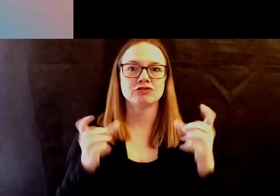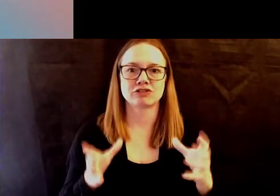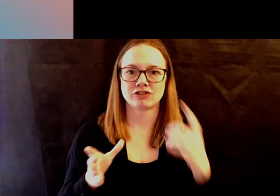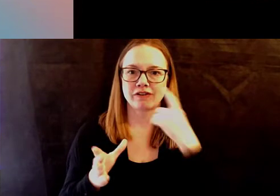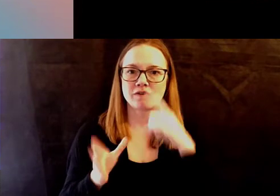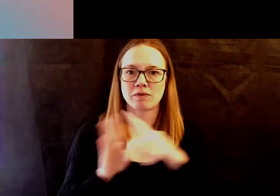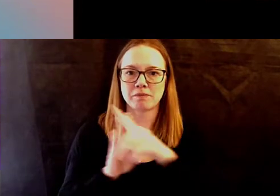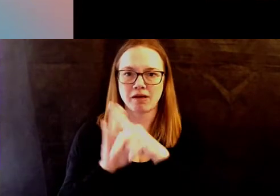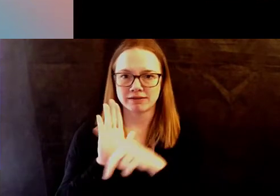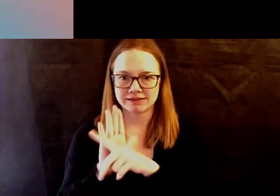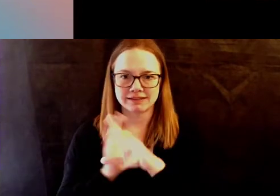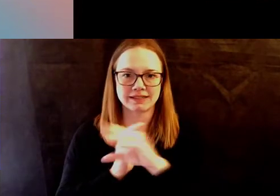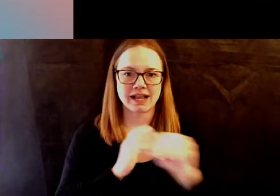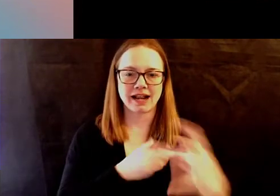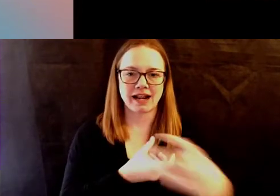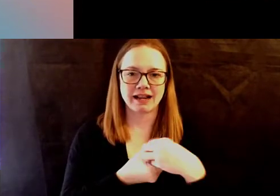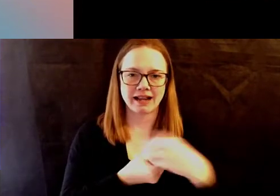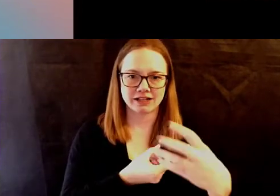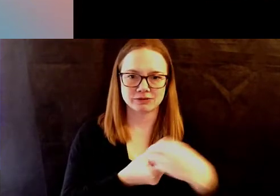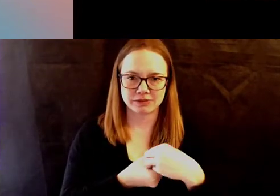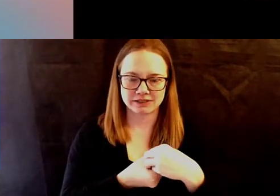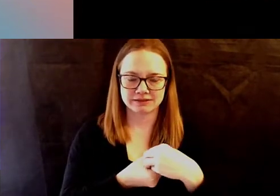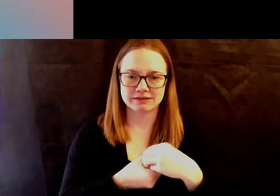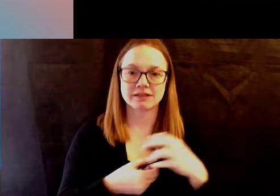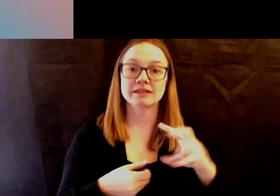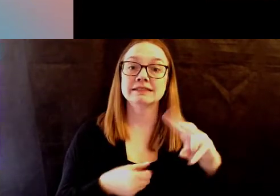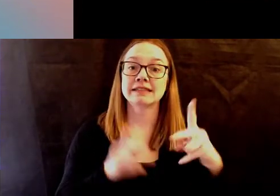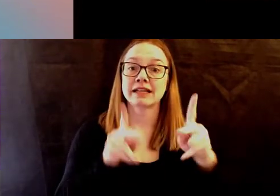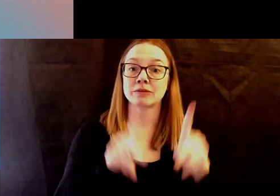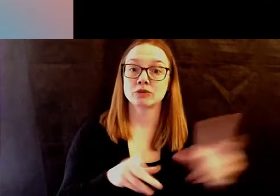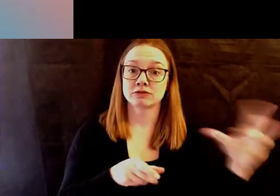And joining us as well will be Frank, who is the--